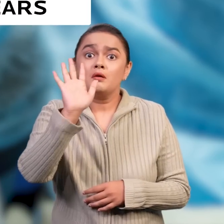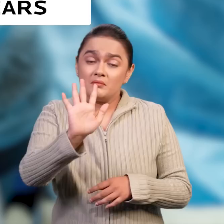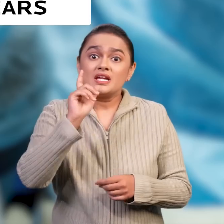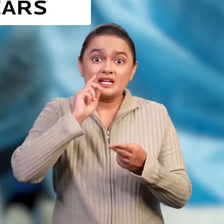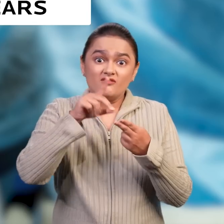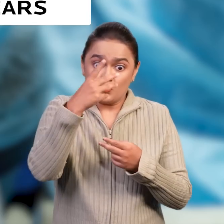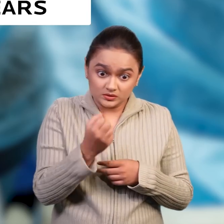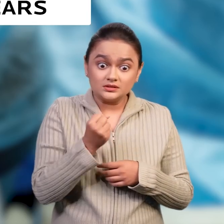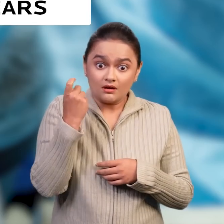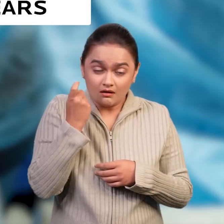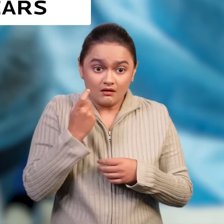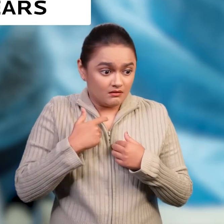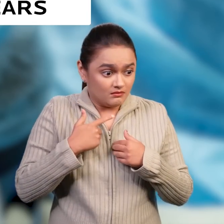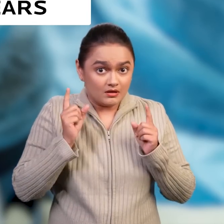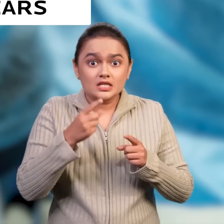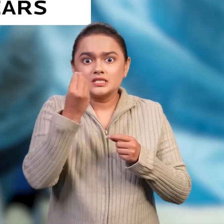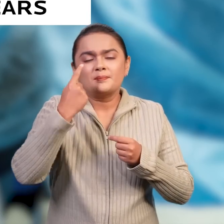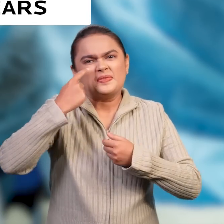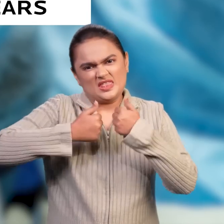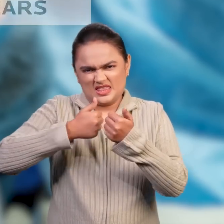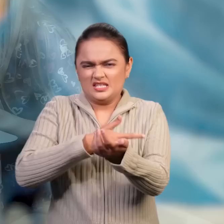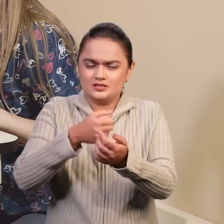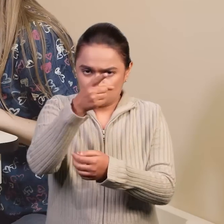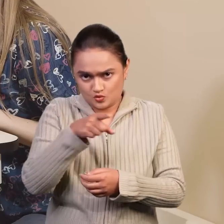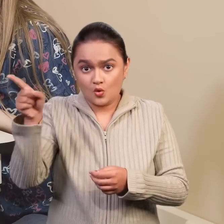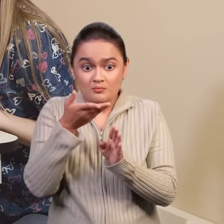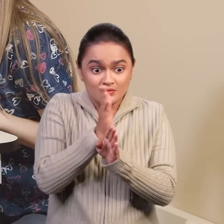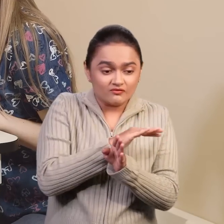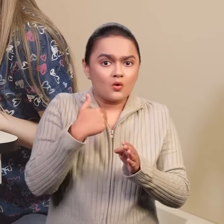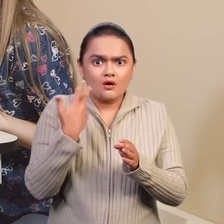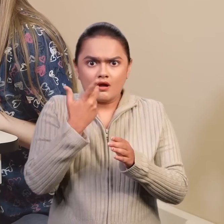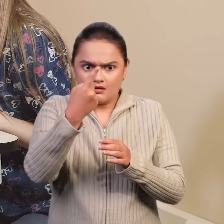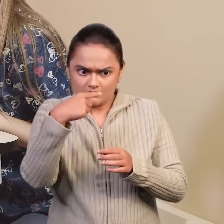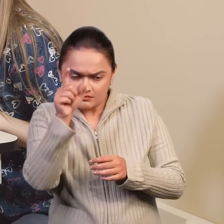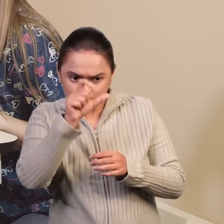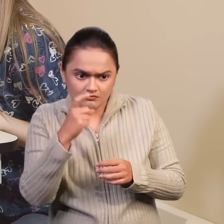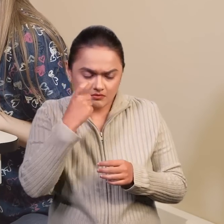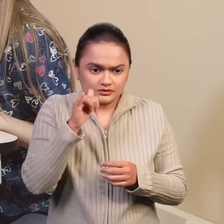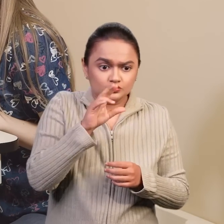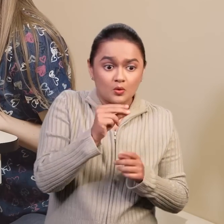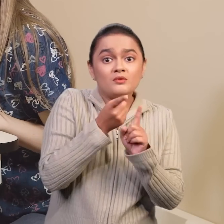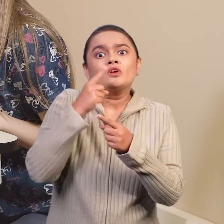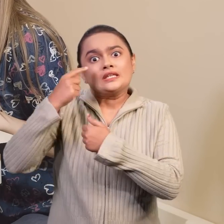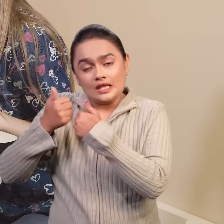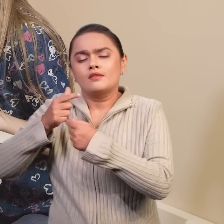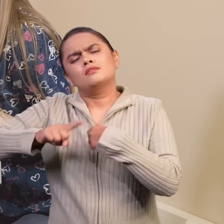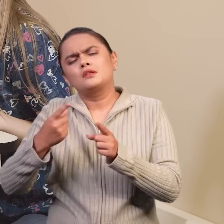If you still want to get Lasik surgery done, yes, there will be certain tests that need to get done before we figure that you are a correct candidate for it,